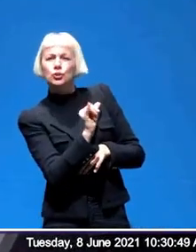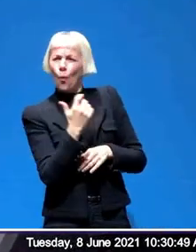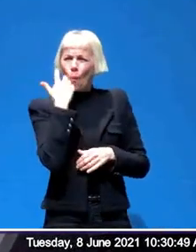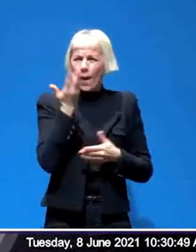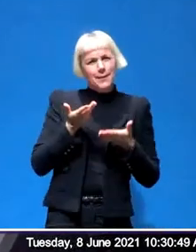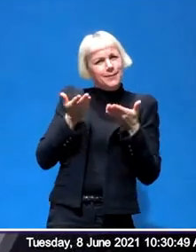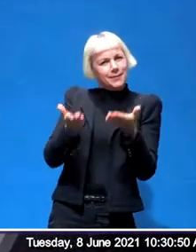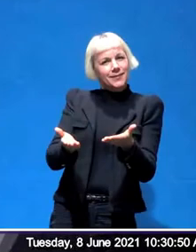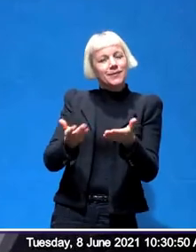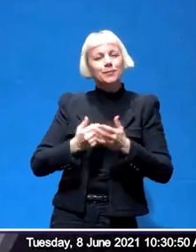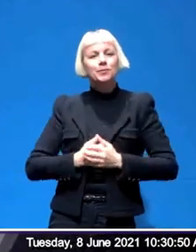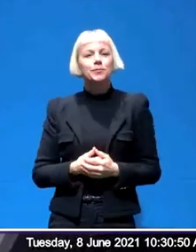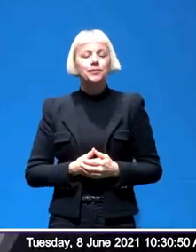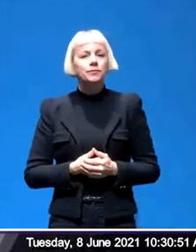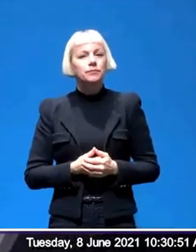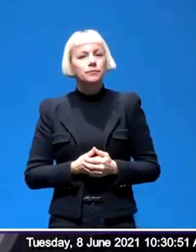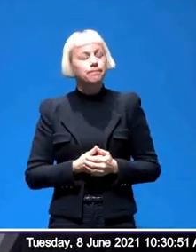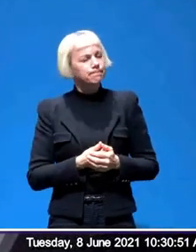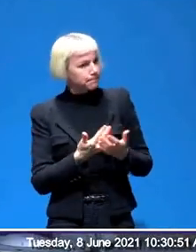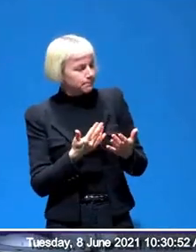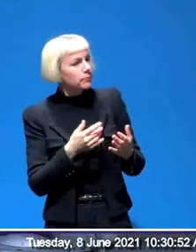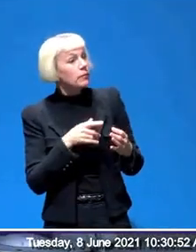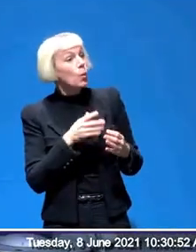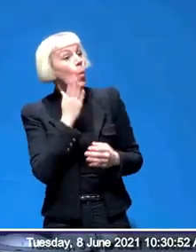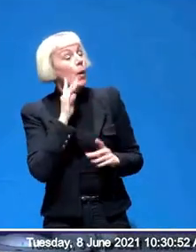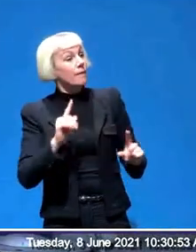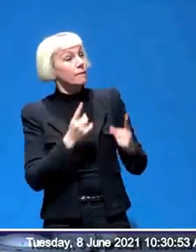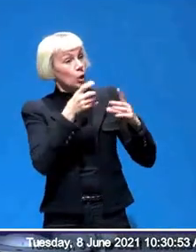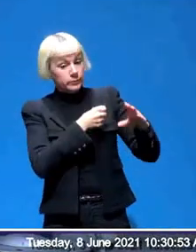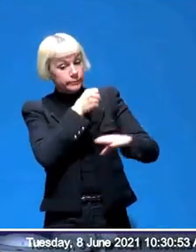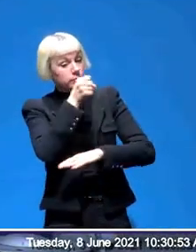Would it be fair to say that when Daniel first went into care, then